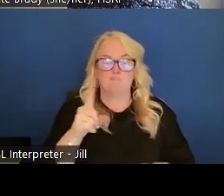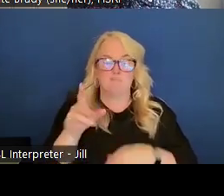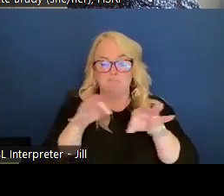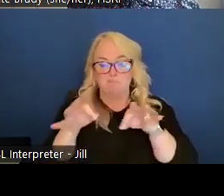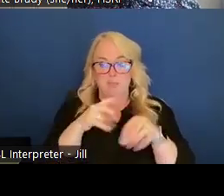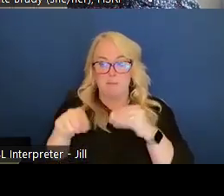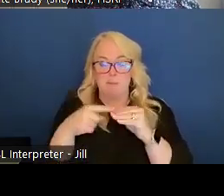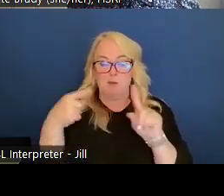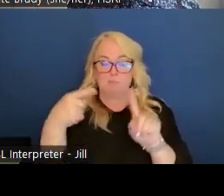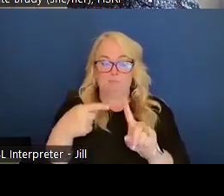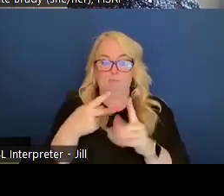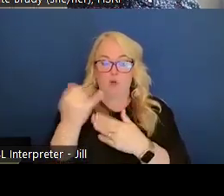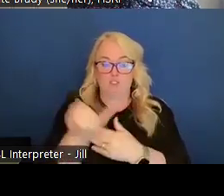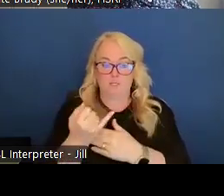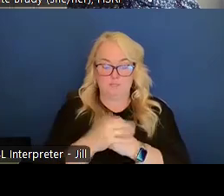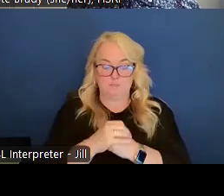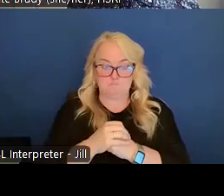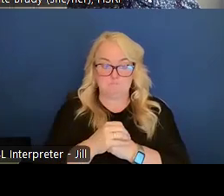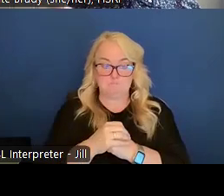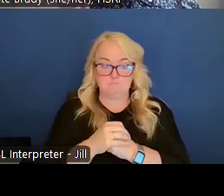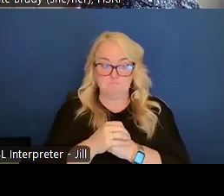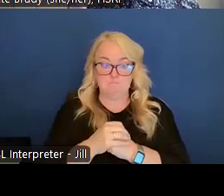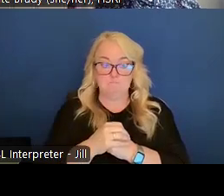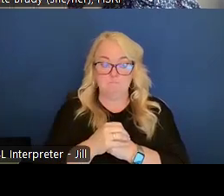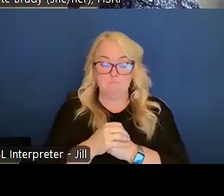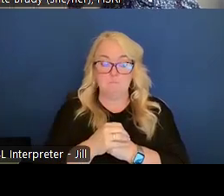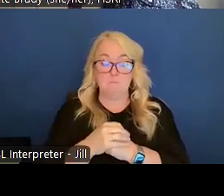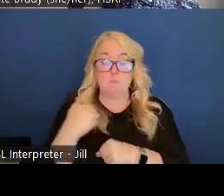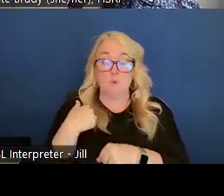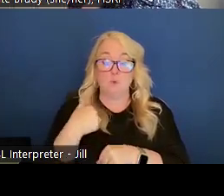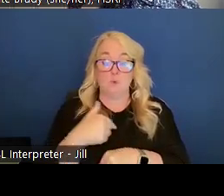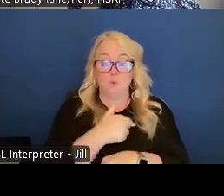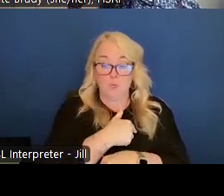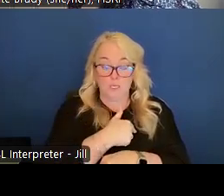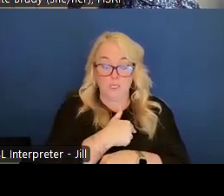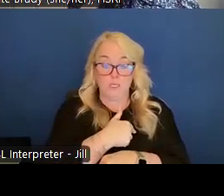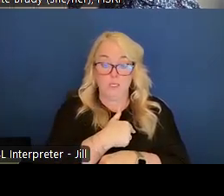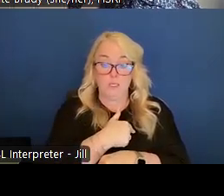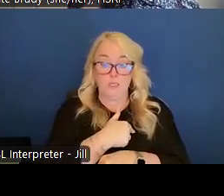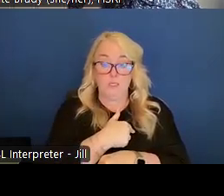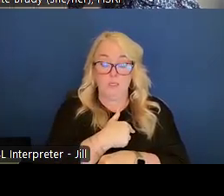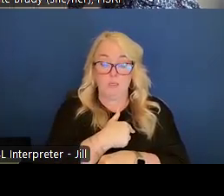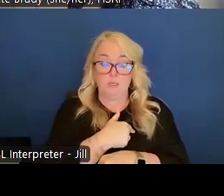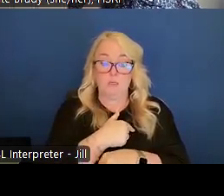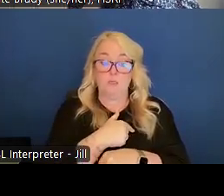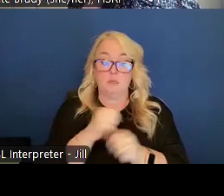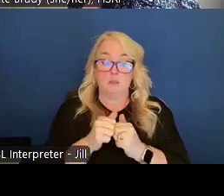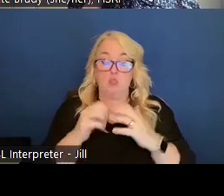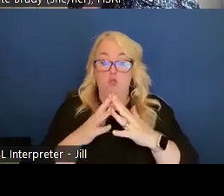Grassroots Project itself. We were launched in 2023―although